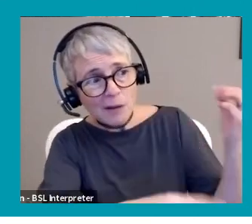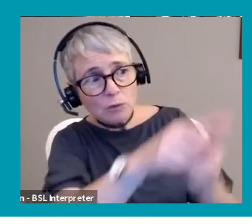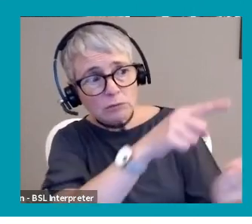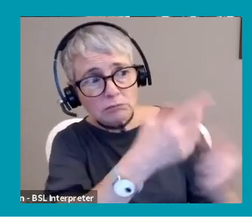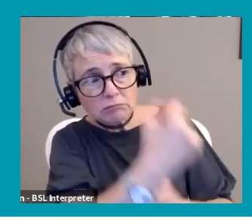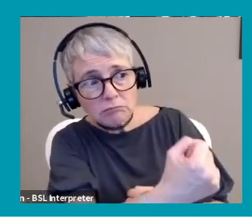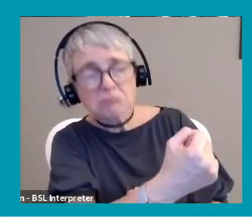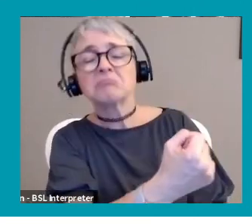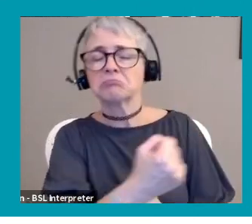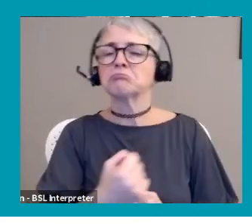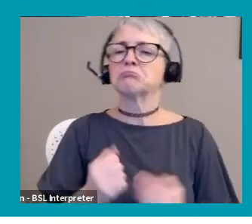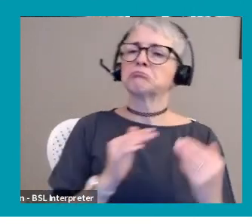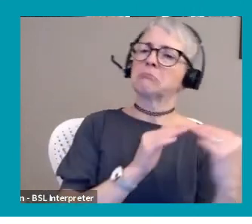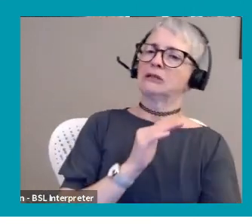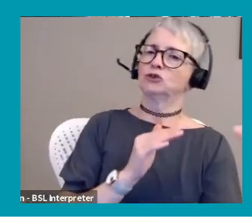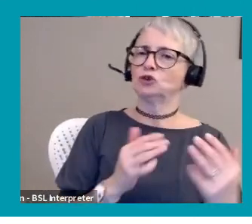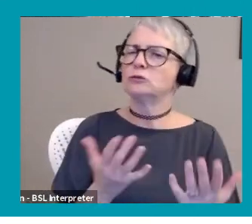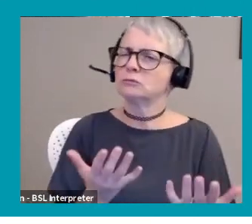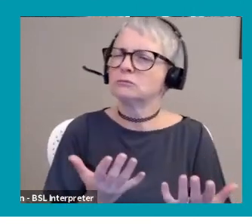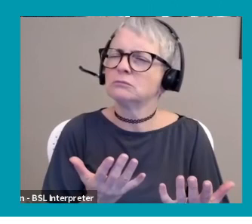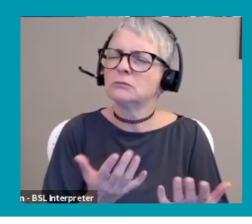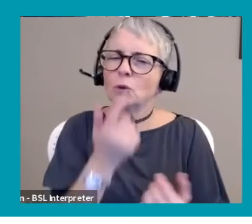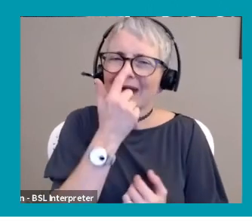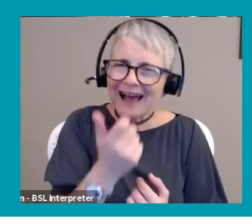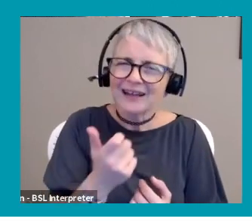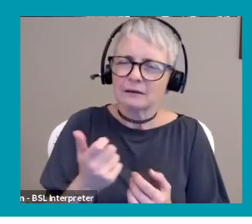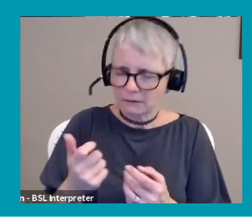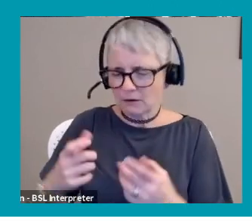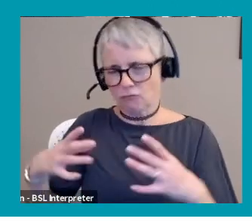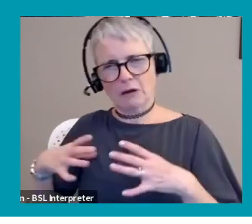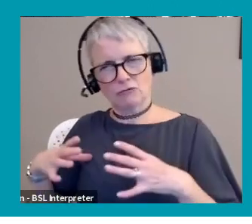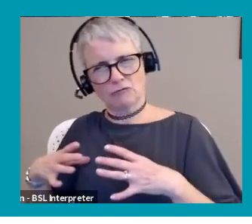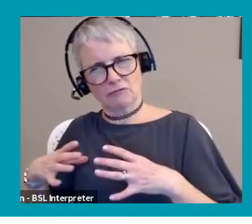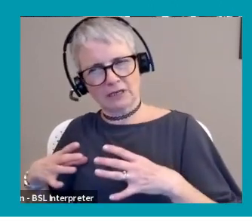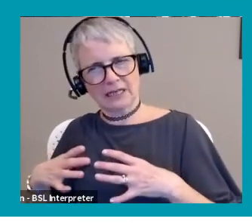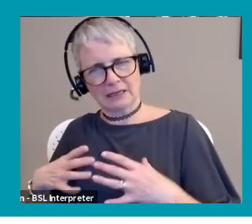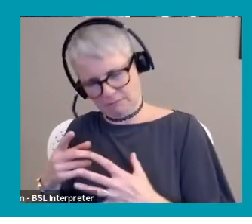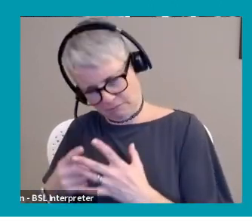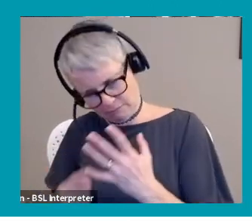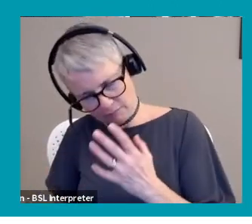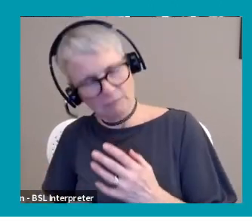is creative enough and gives you the variety and also perhaps the opportunity to challenge yourself